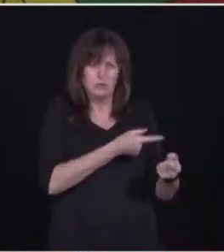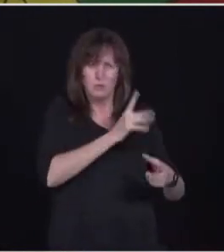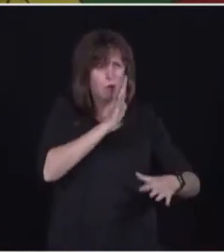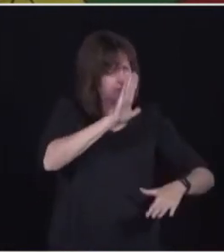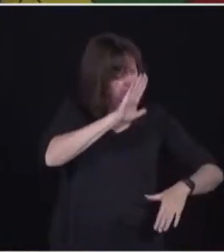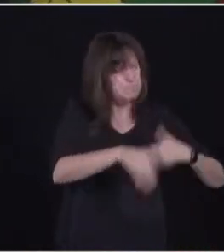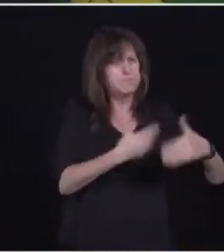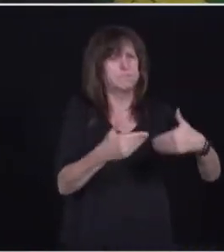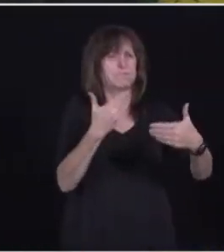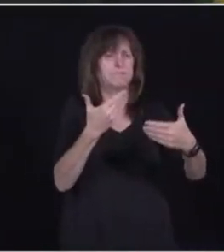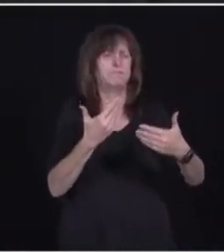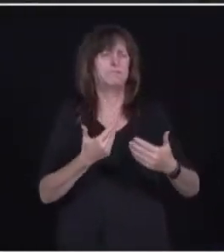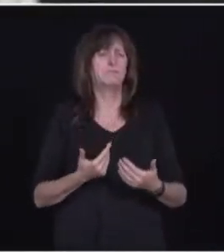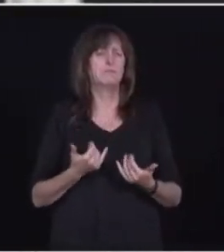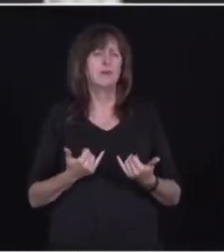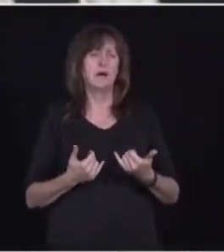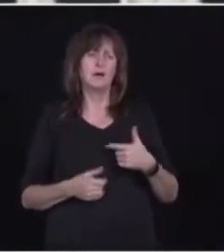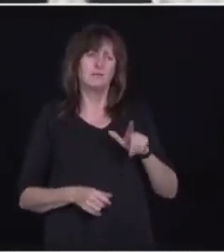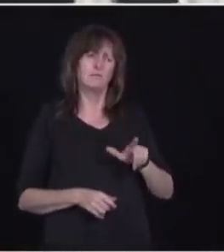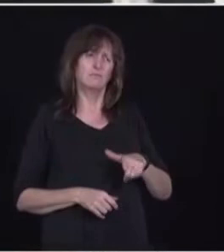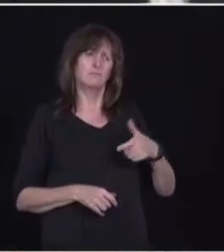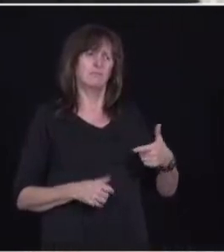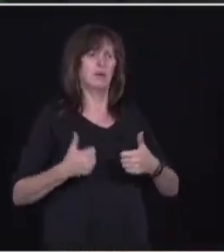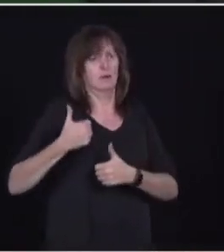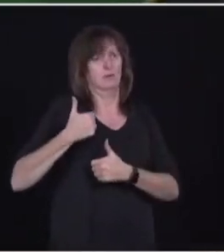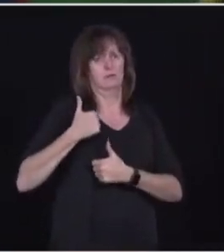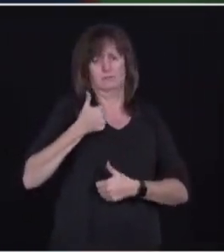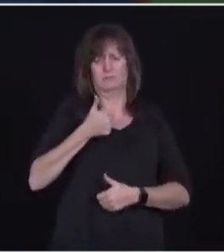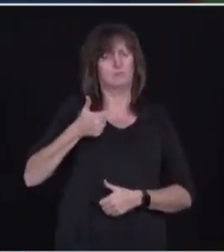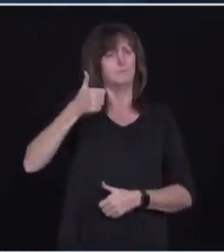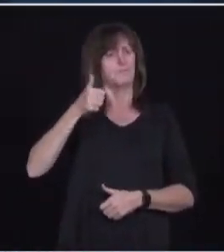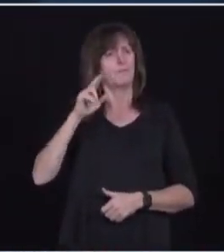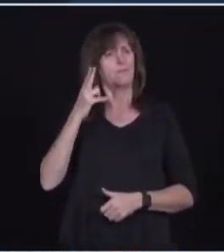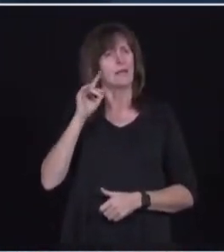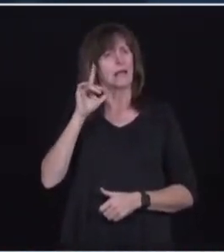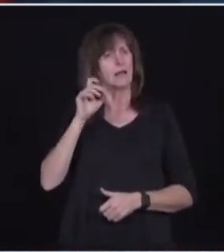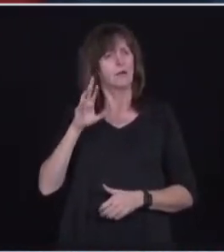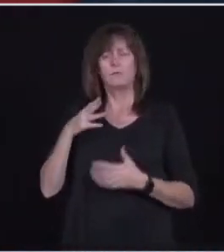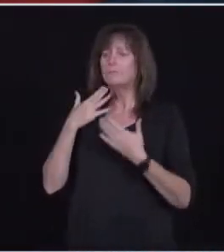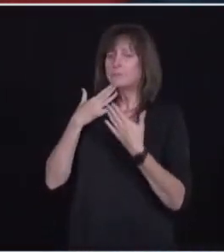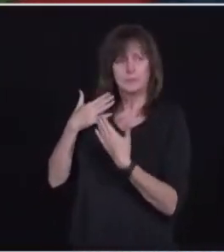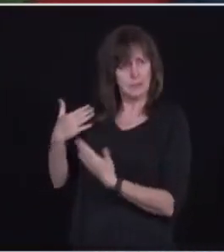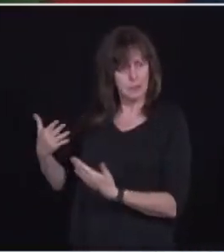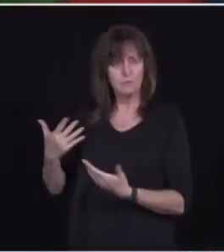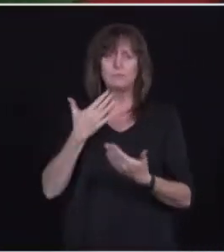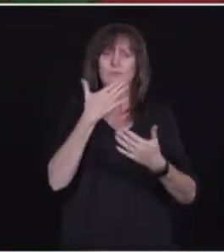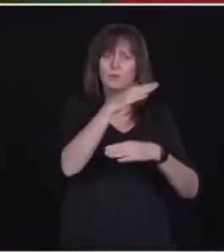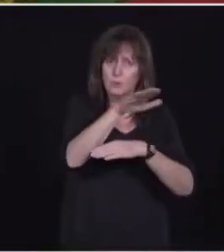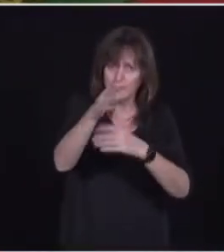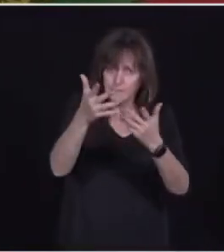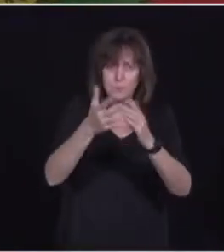confidence that we are going to get the job done. I will handed over to Gen. Hilliard. Mr.